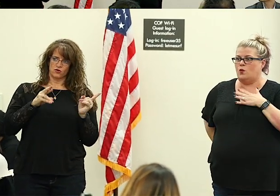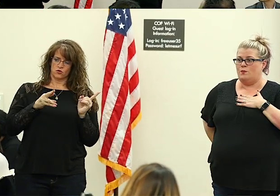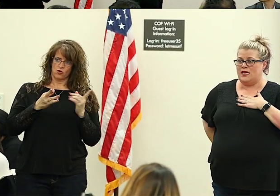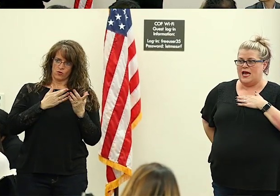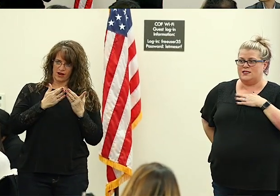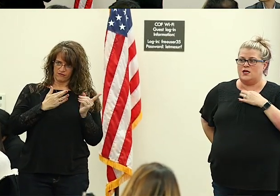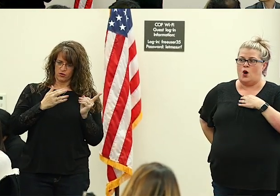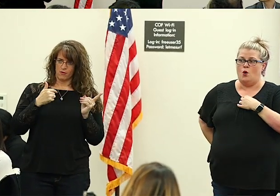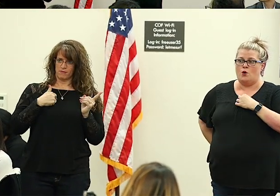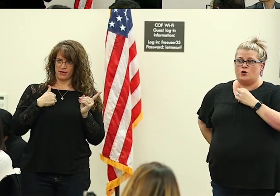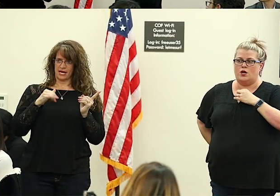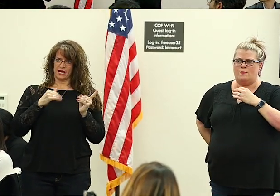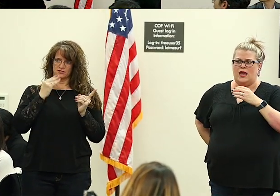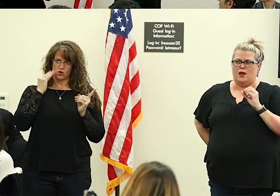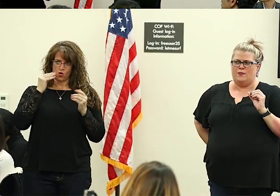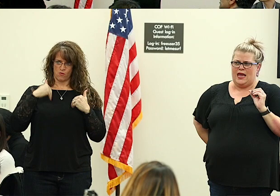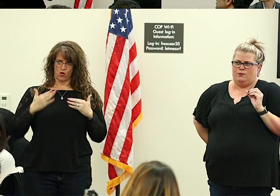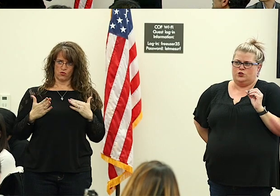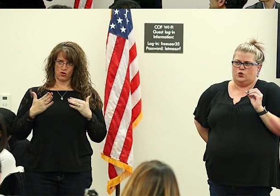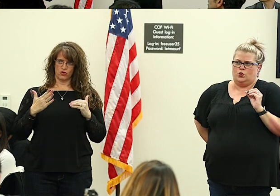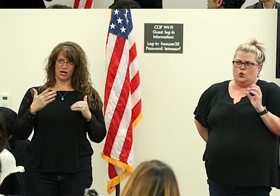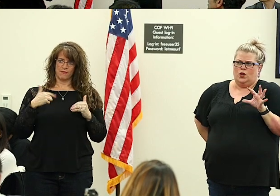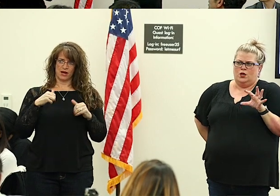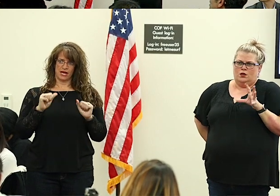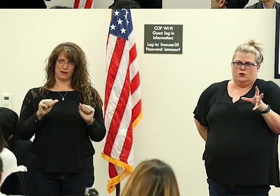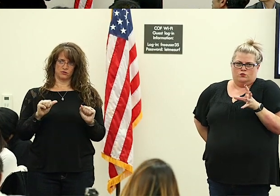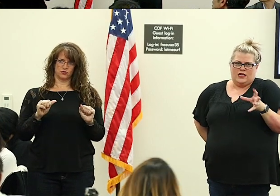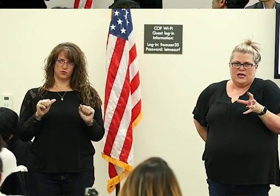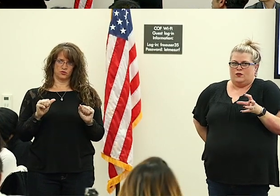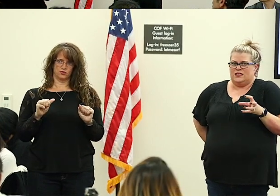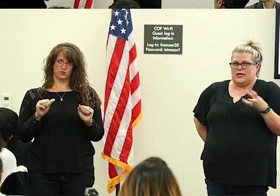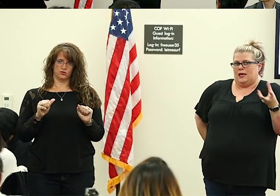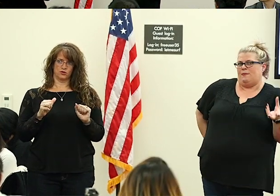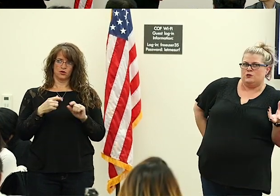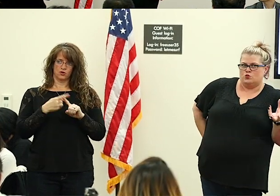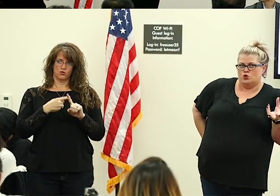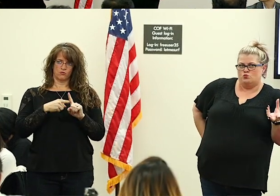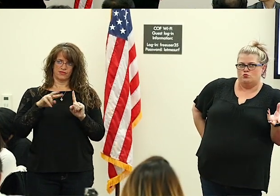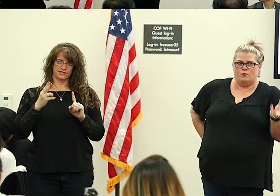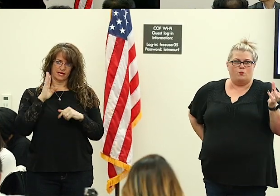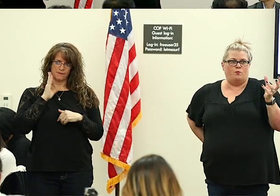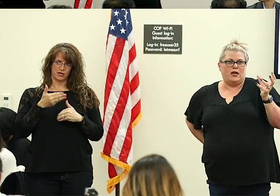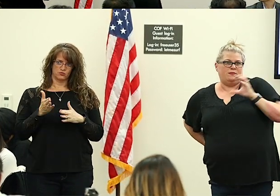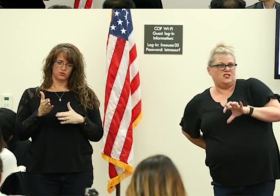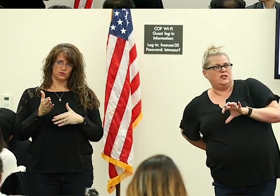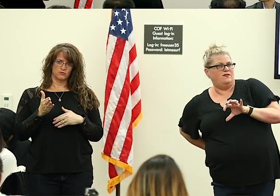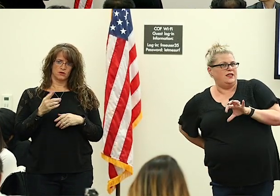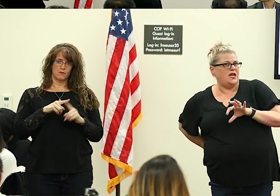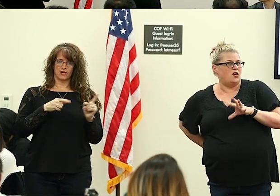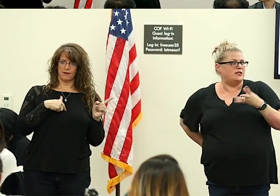so me as the homeowner, am I able to rent out the second bedroom? But I'm still living there.